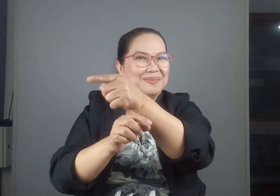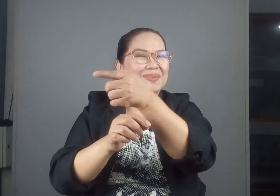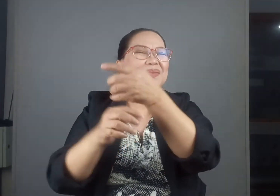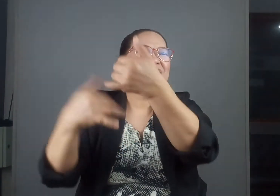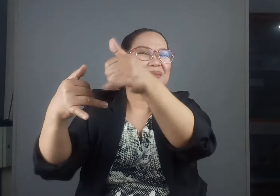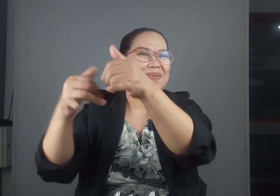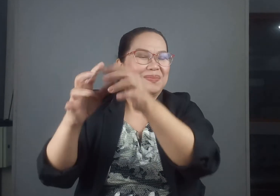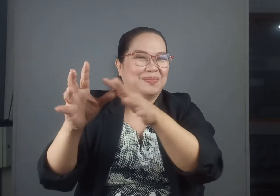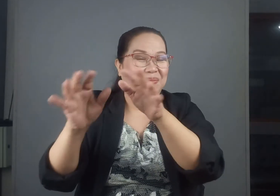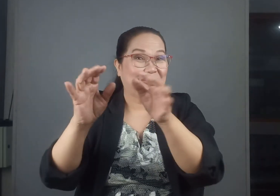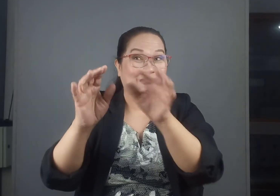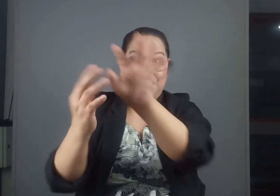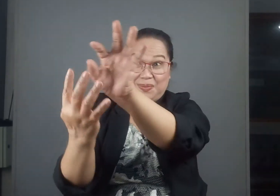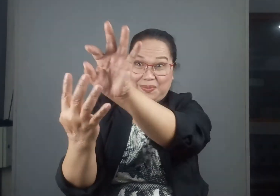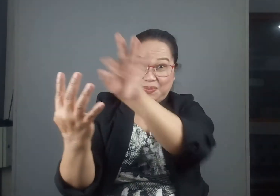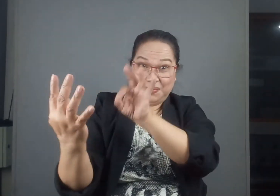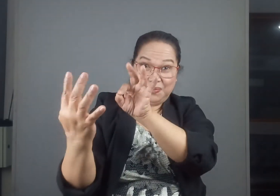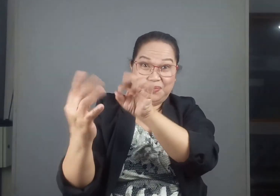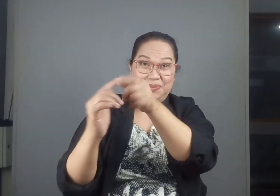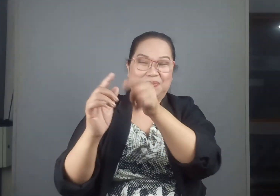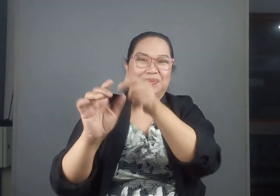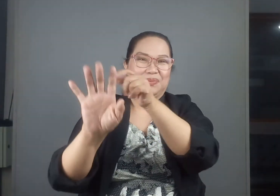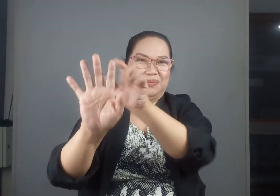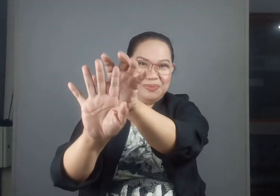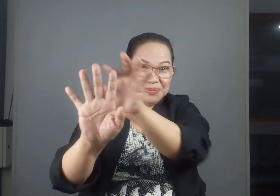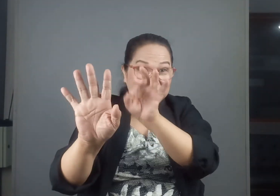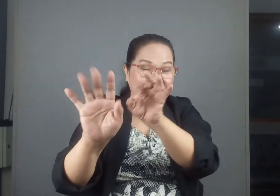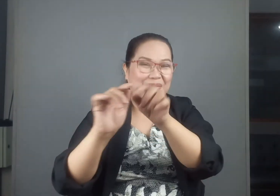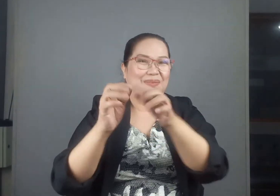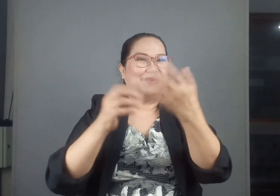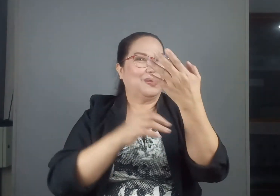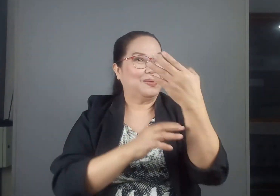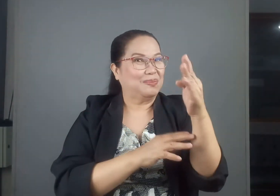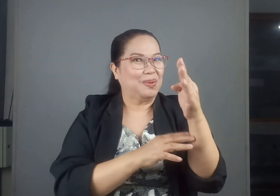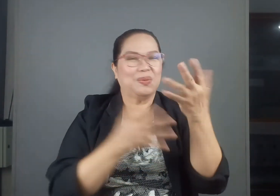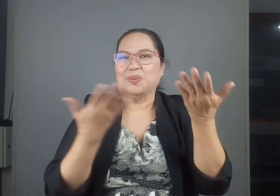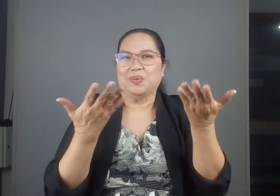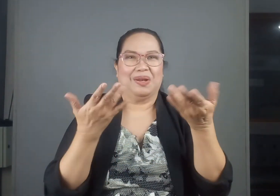they pick from the other player's hand. The blue cards have no effect.